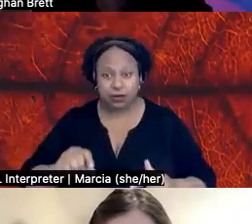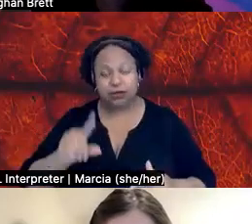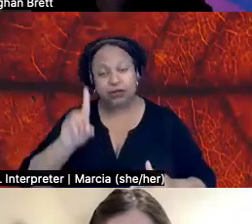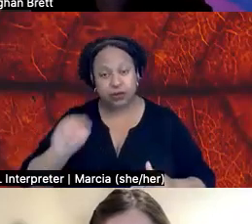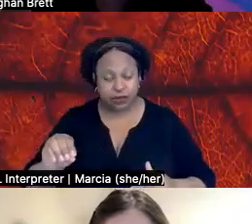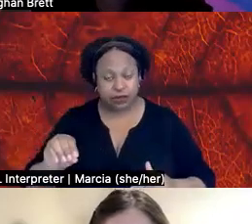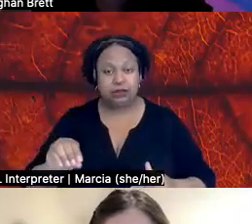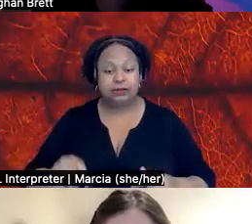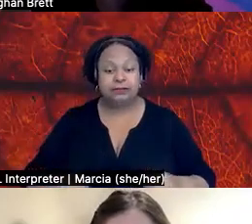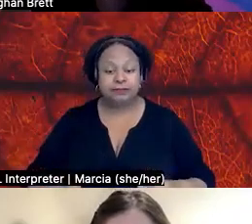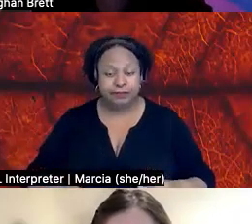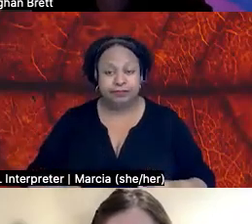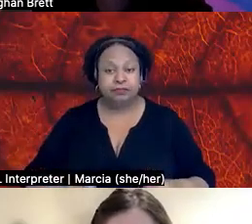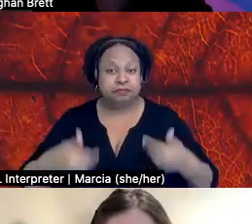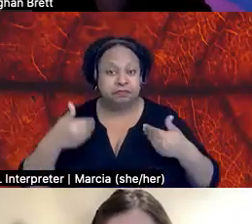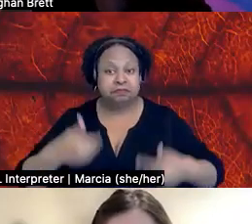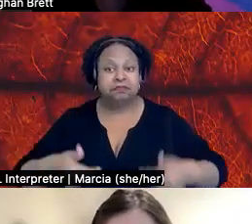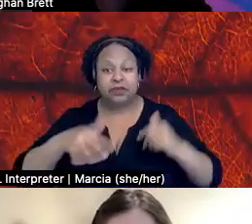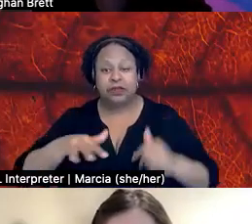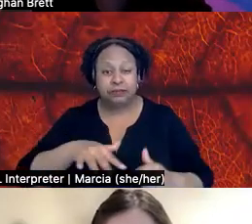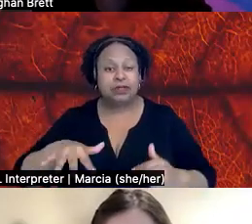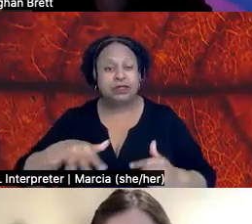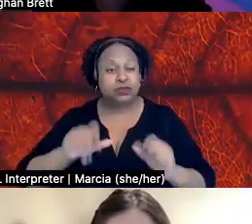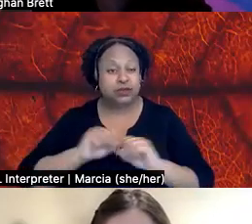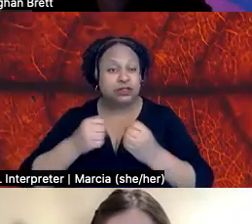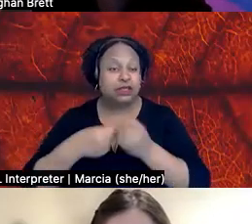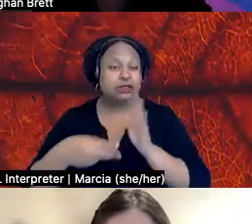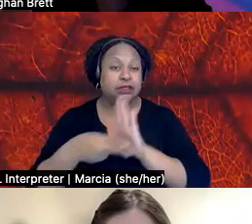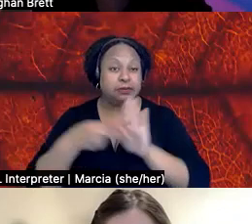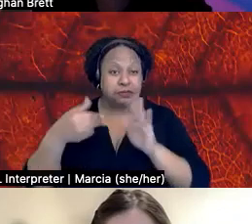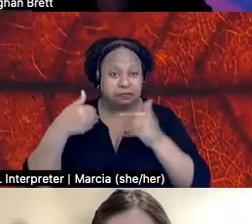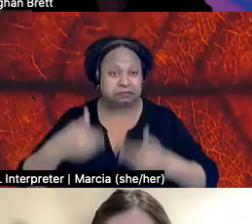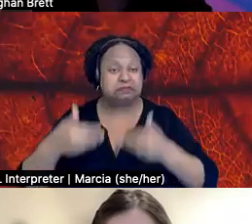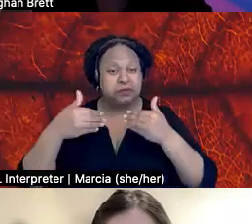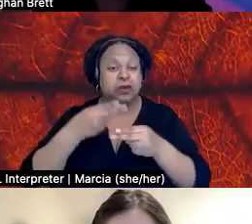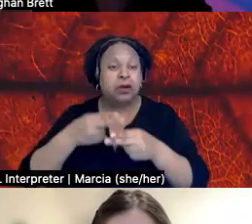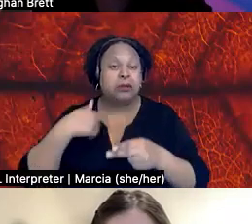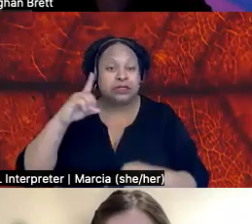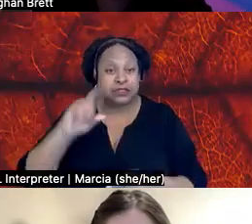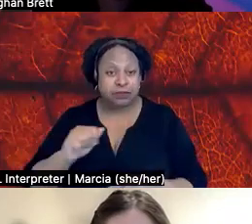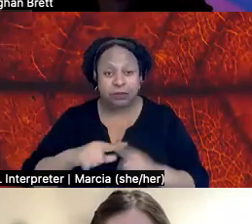I exist in a space where society defines me as disabled however many do not view